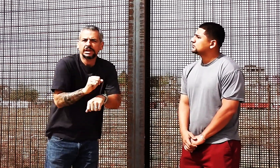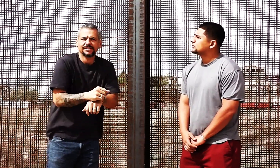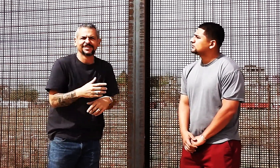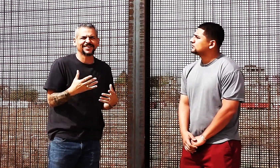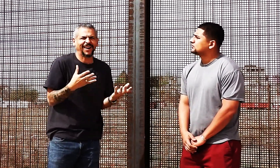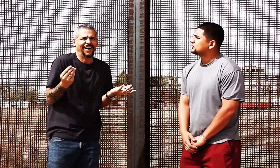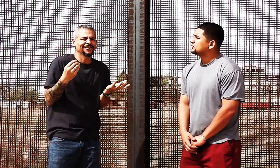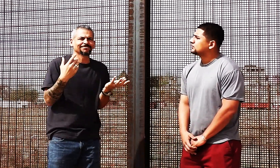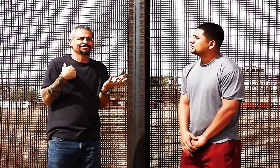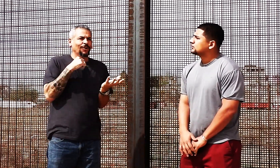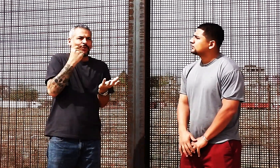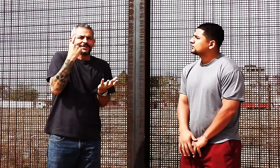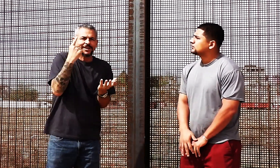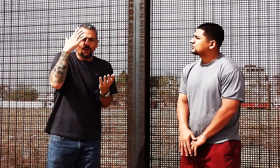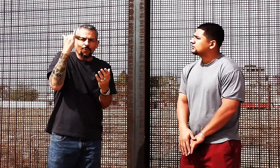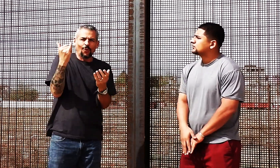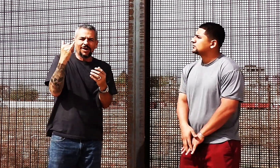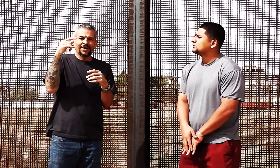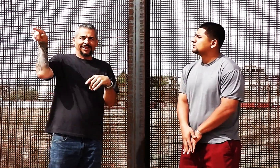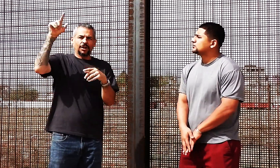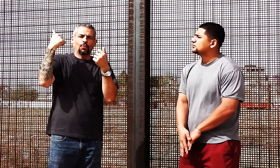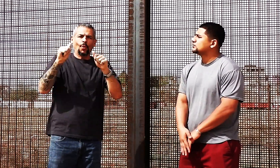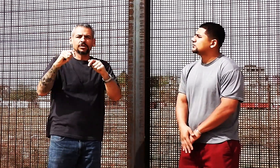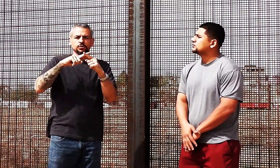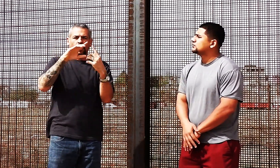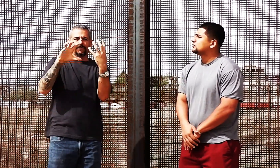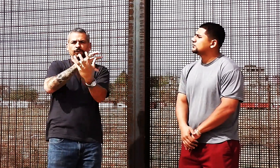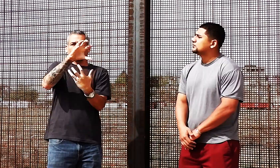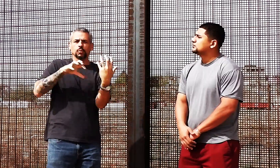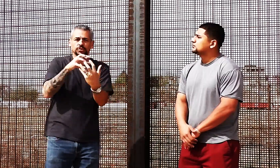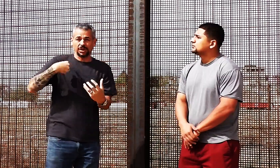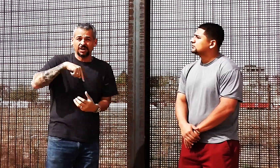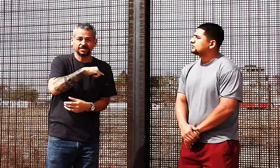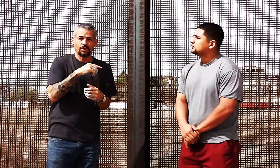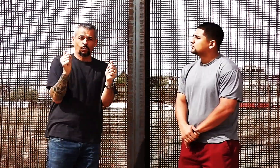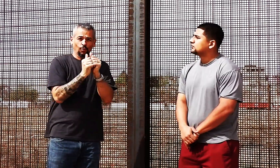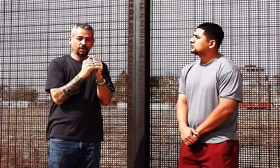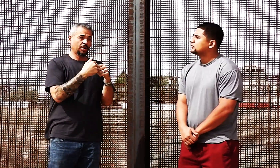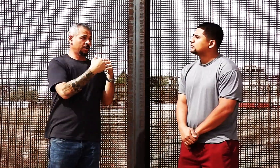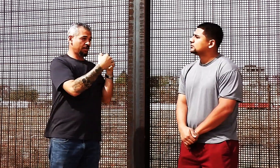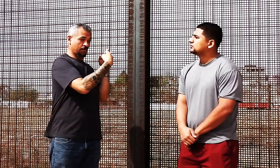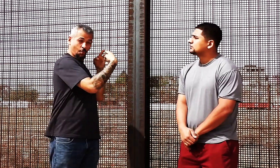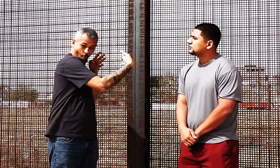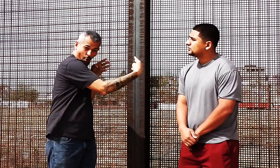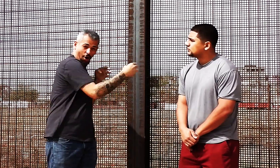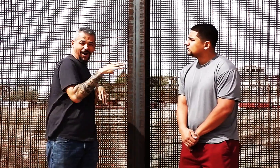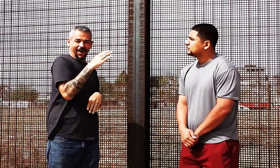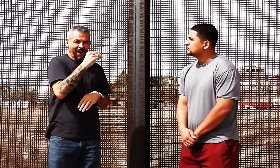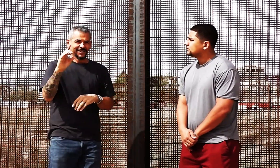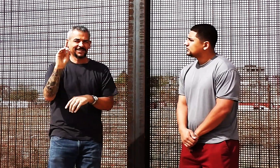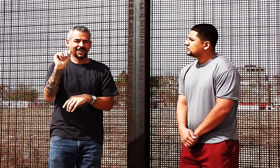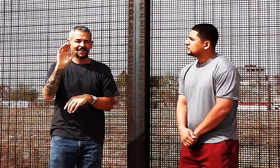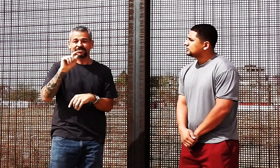And, I don’t understand why current White House administration is trying to confuse us with the border wall issue and DACA.